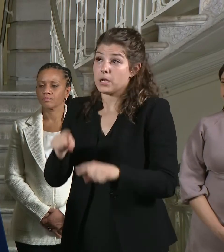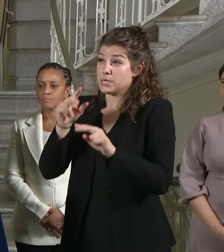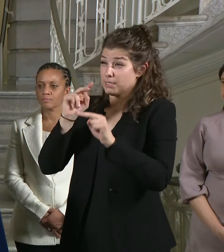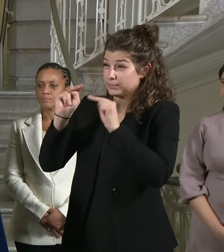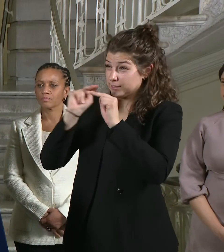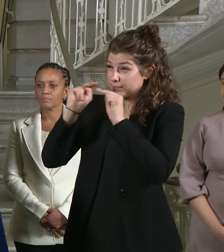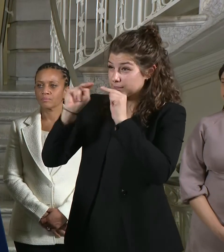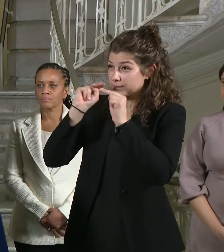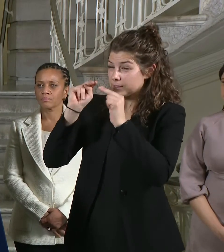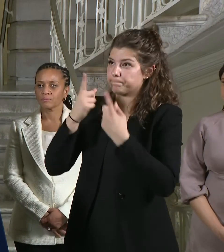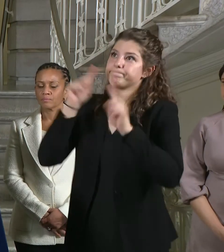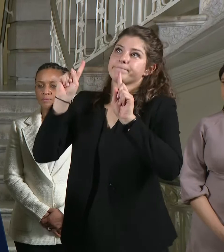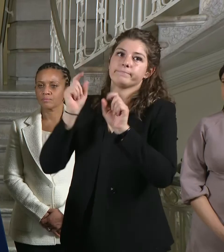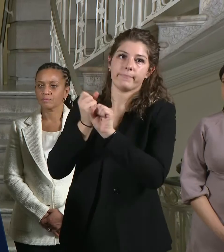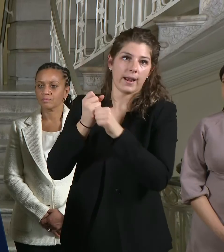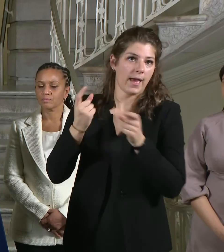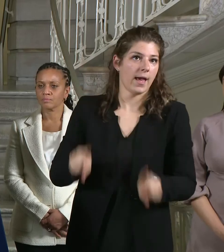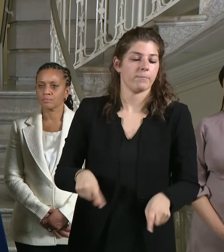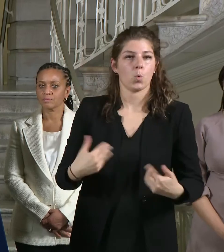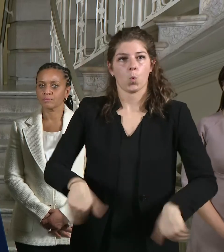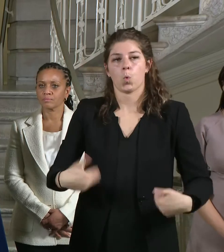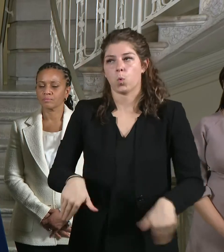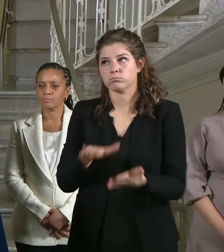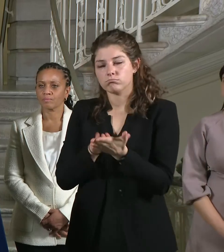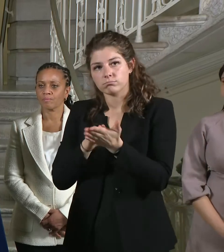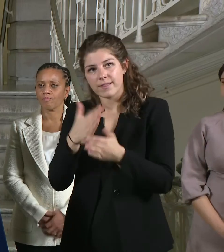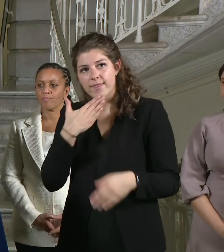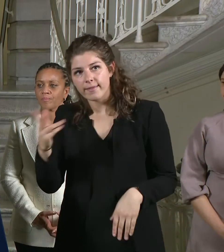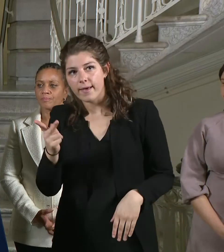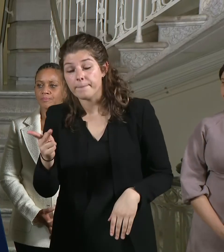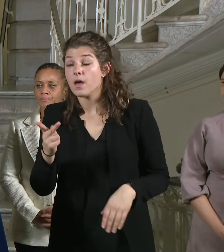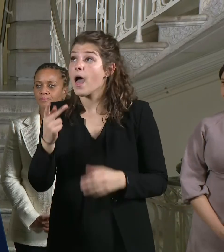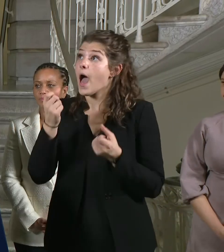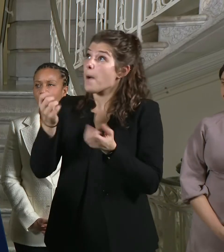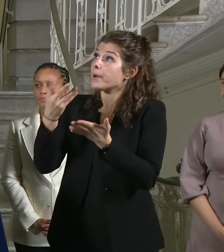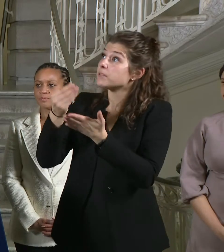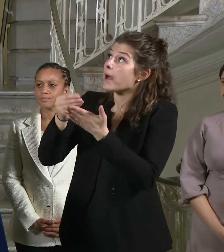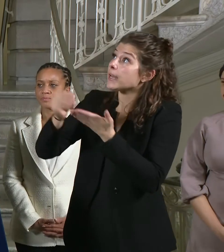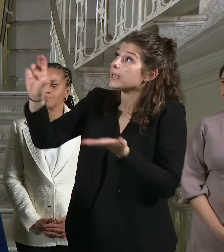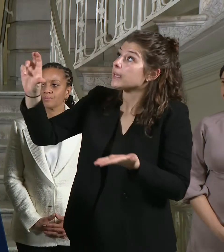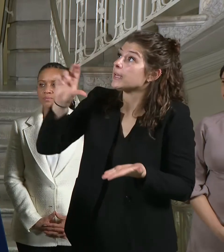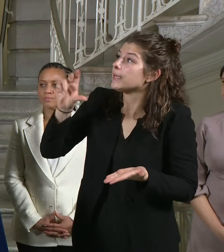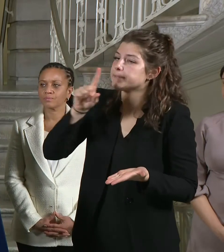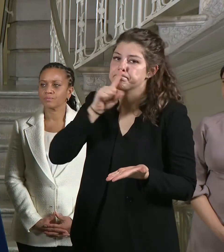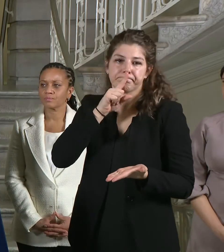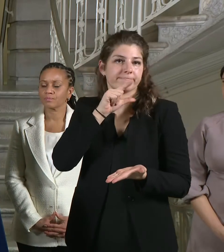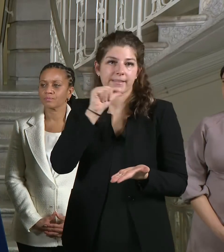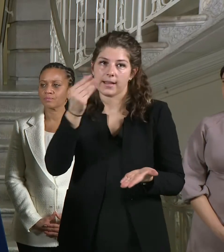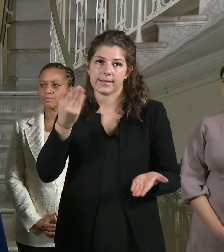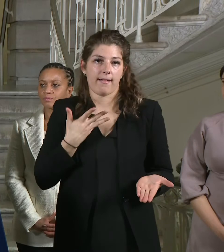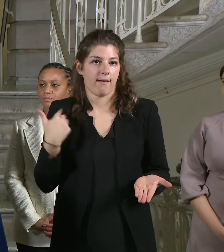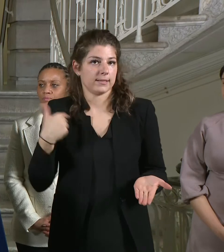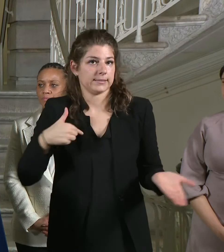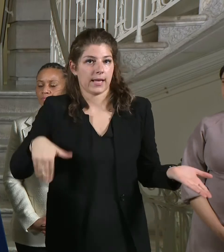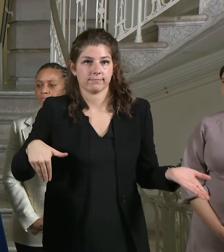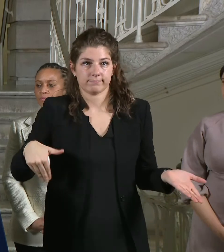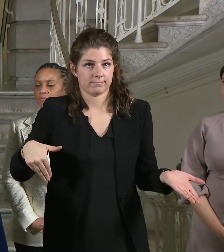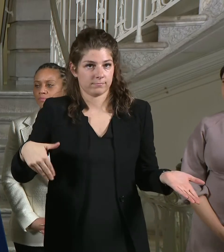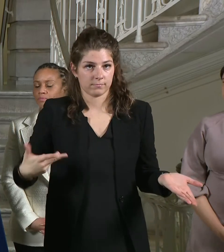ALMOST DEAD OF ANY MONEY COMING HERE AND HE WAS ABLE TO PULL THIS OFF. WE DON'T